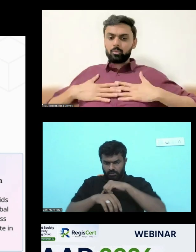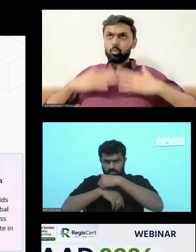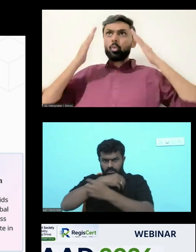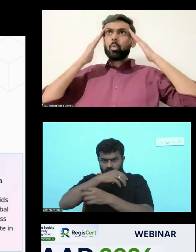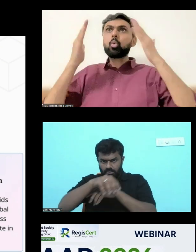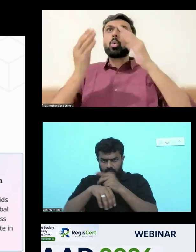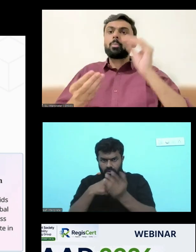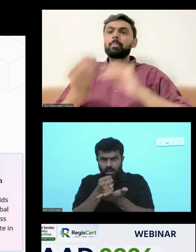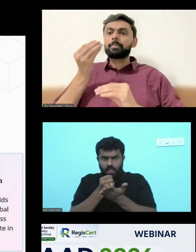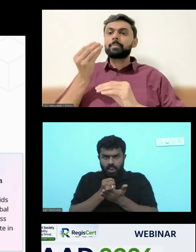anxiety in the classroom.